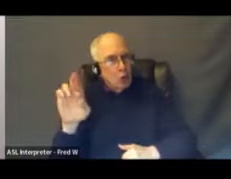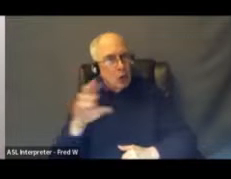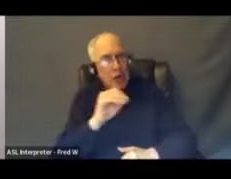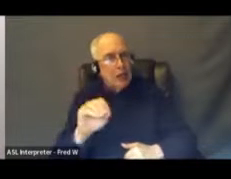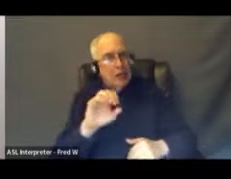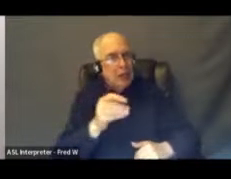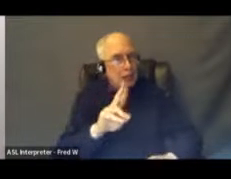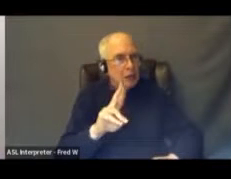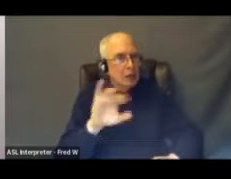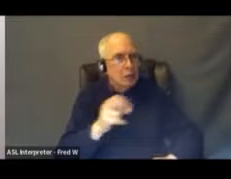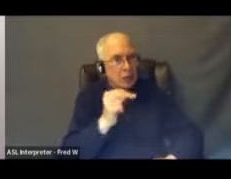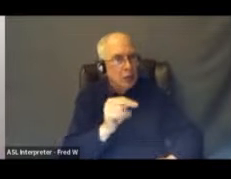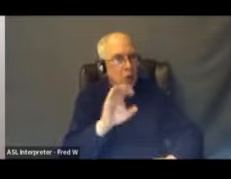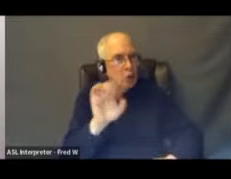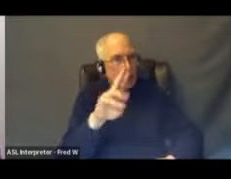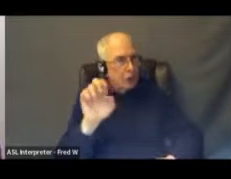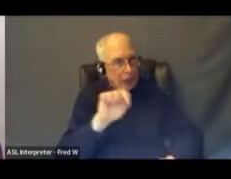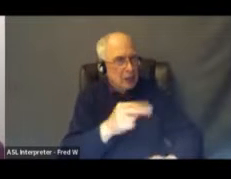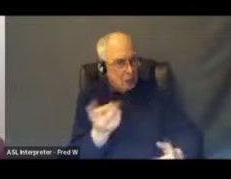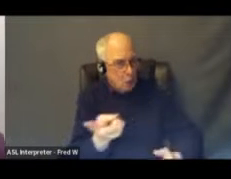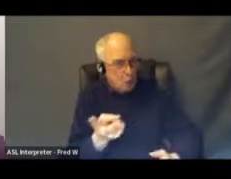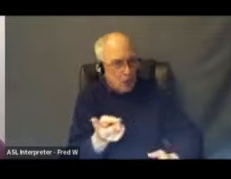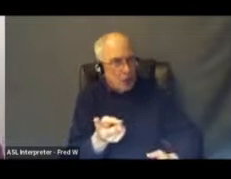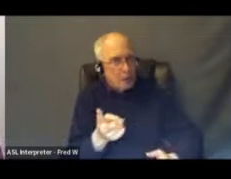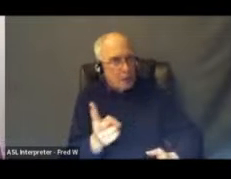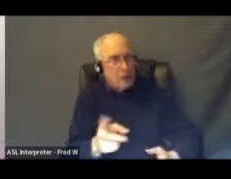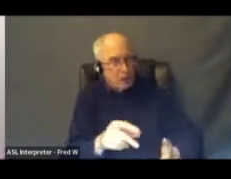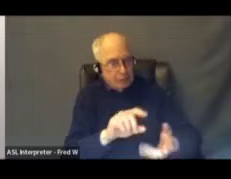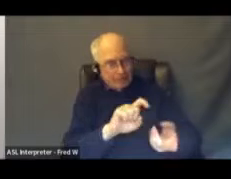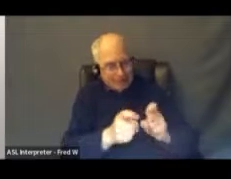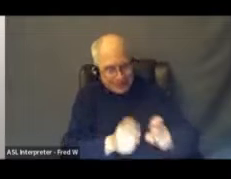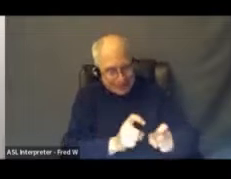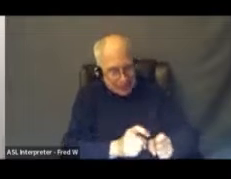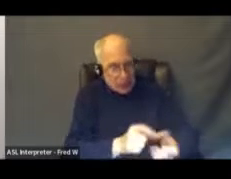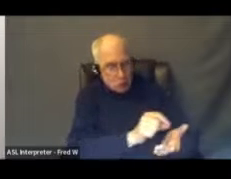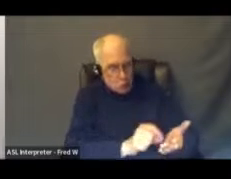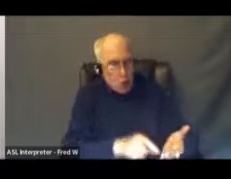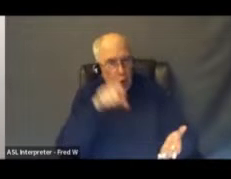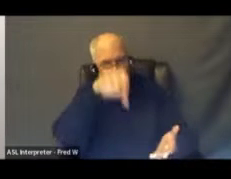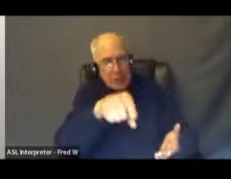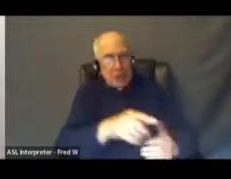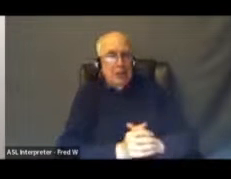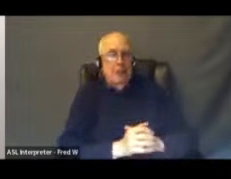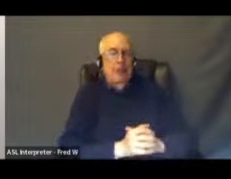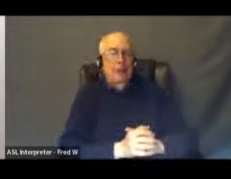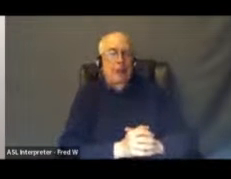actually be here, so an honor to share these adaptions and changes. Then this was also